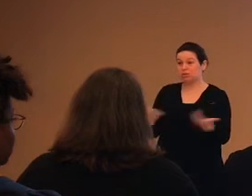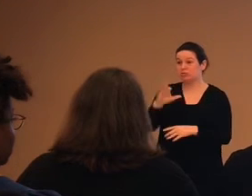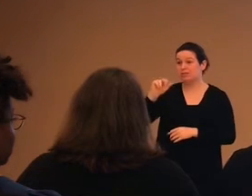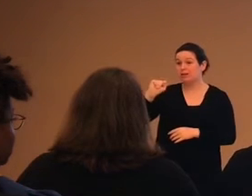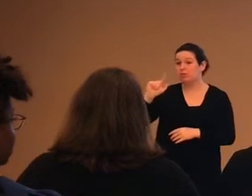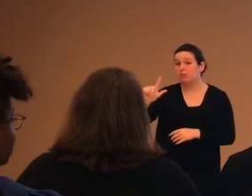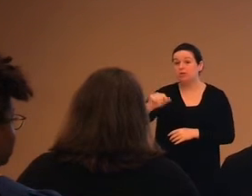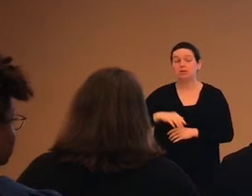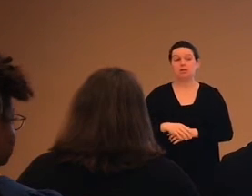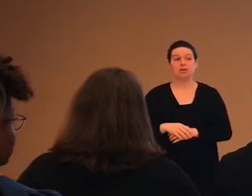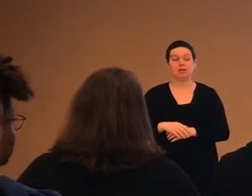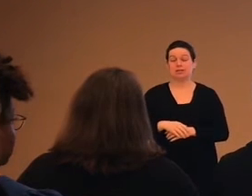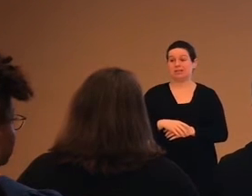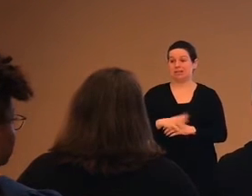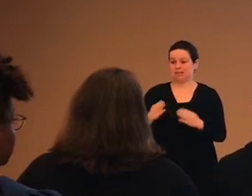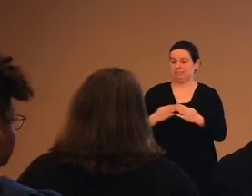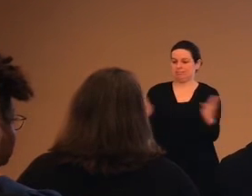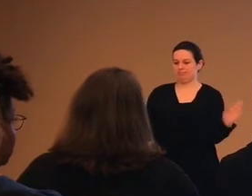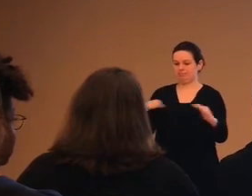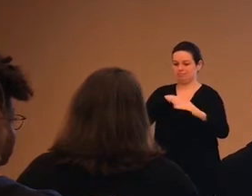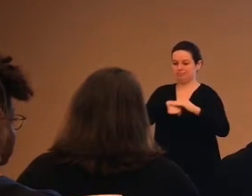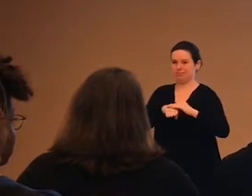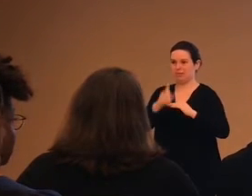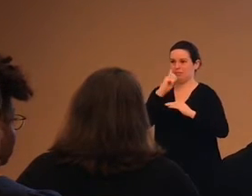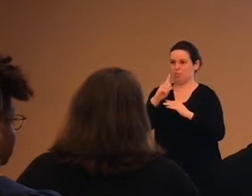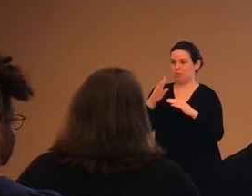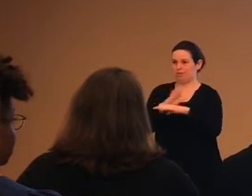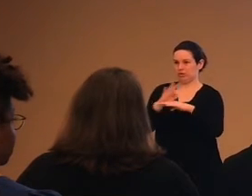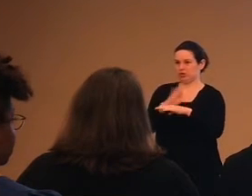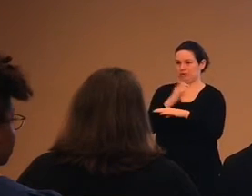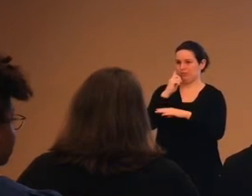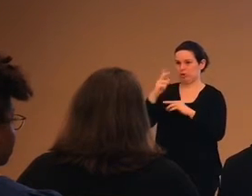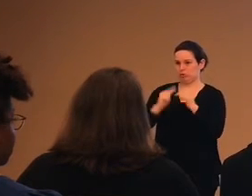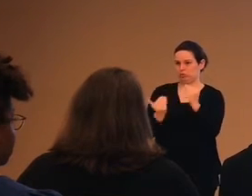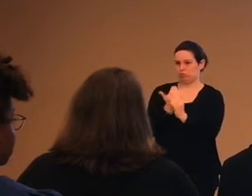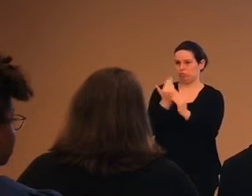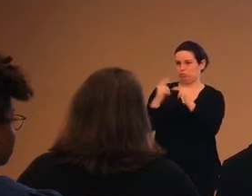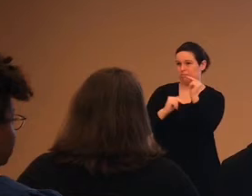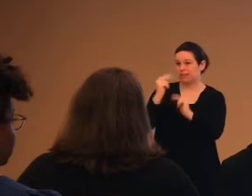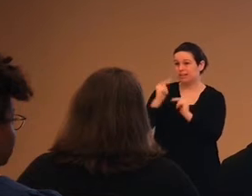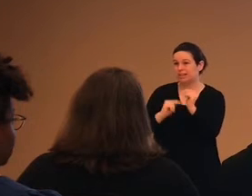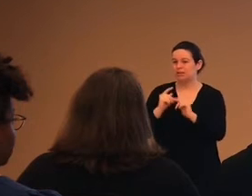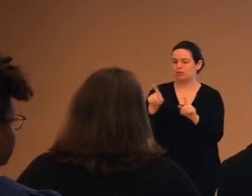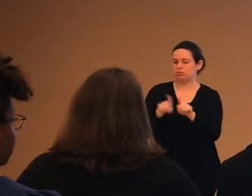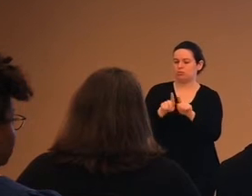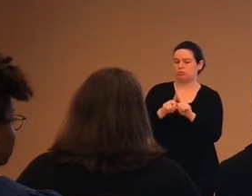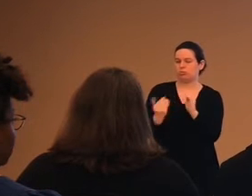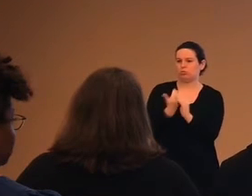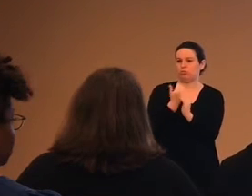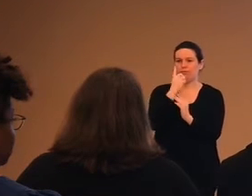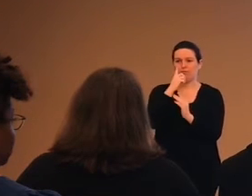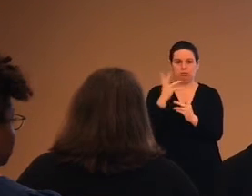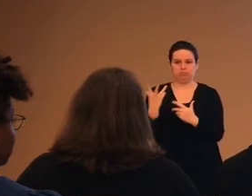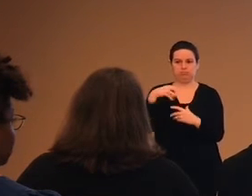universal design principles Were power amount to the function of the new building and the vision for the new exhibits in order to create an inclusive museum environment